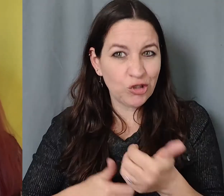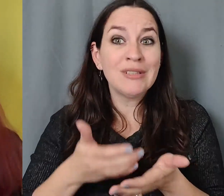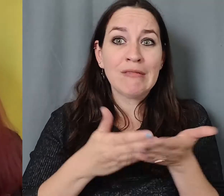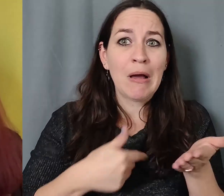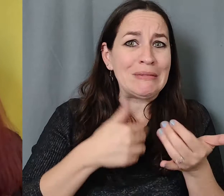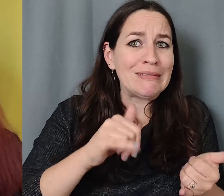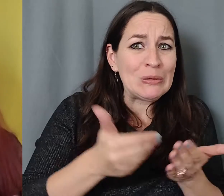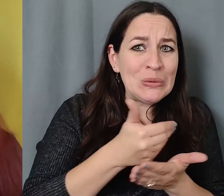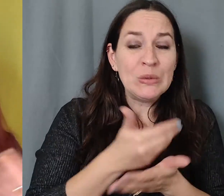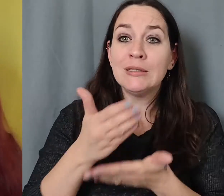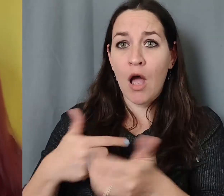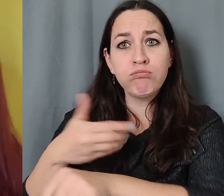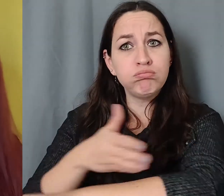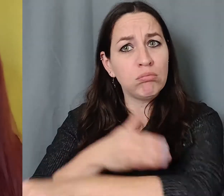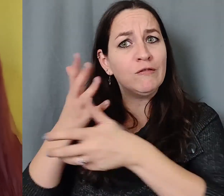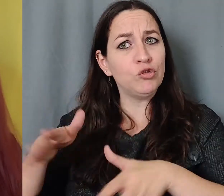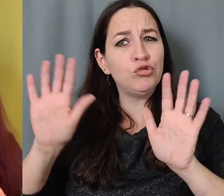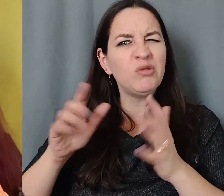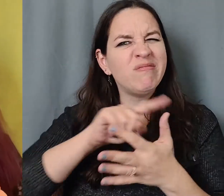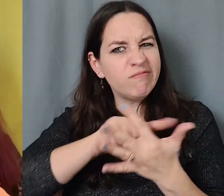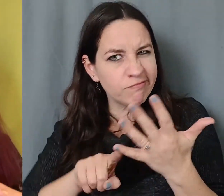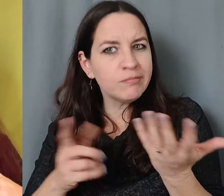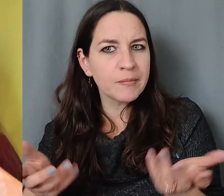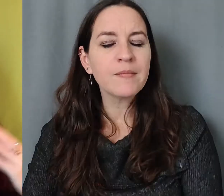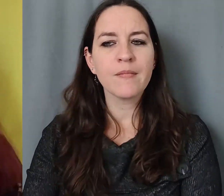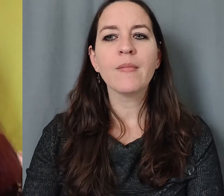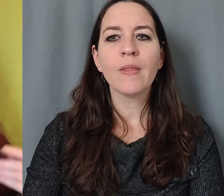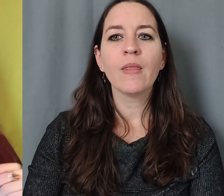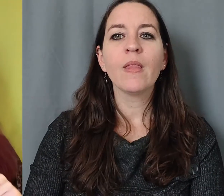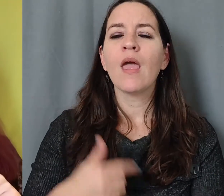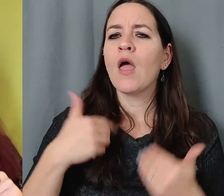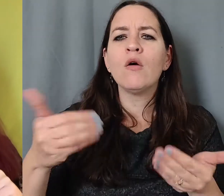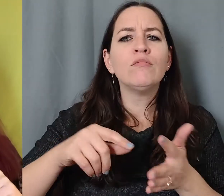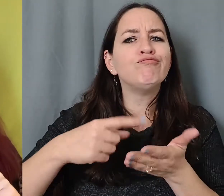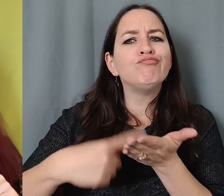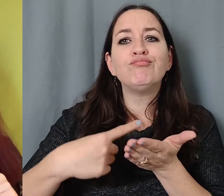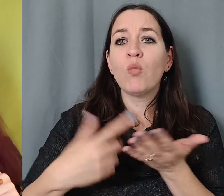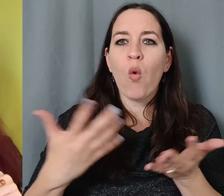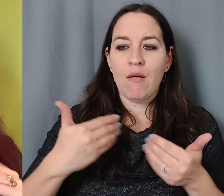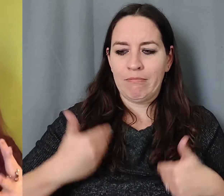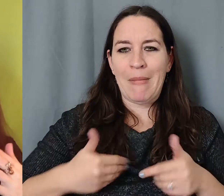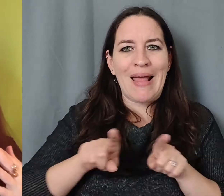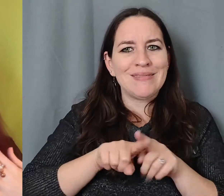things, and that's fine. So let's talk a little bit about what it means to be a beginner. If you're starting something, maybe you're starting to learn a new language or